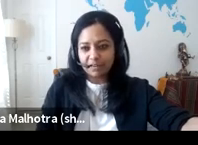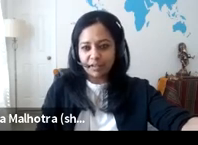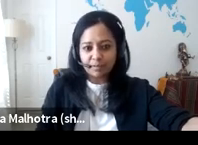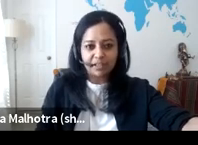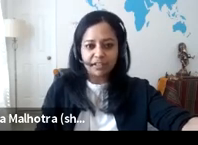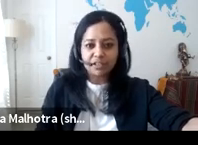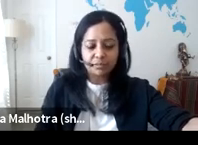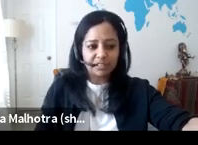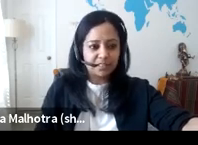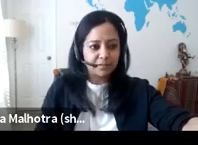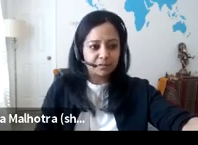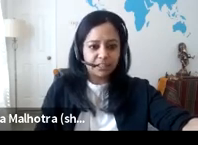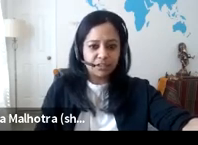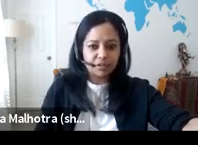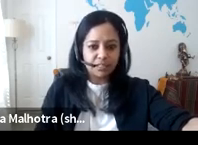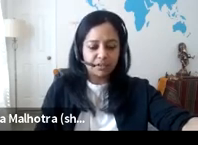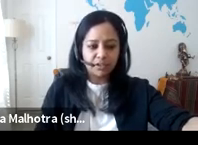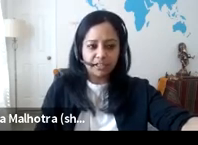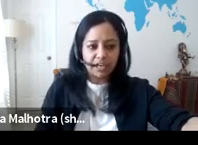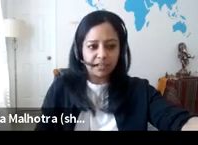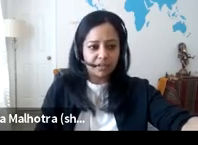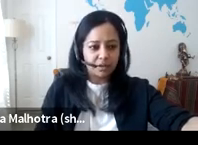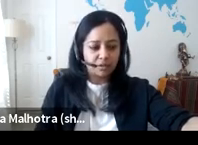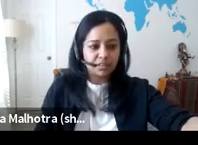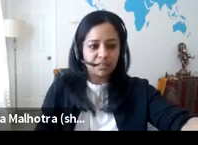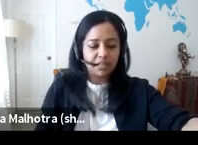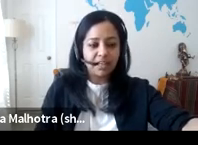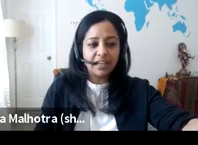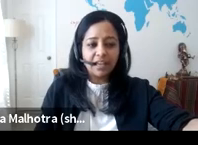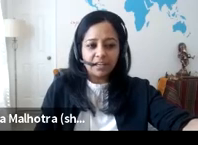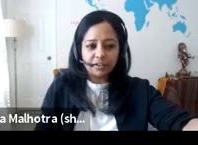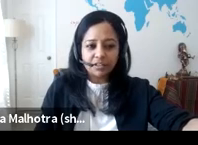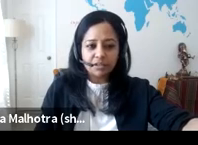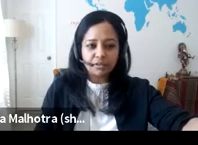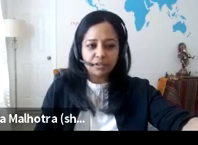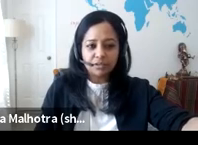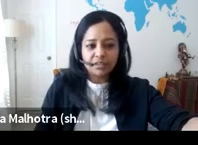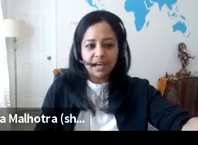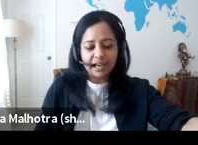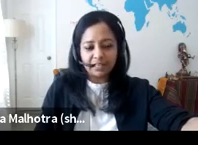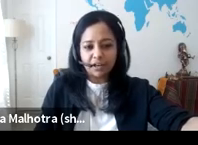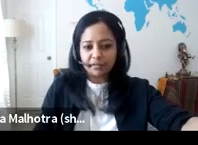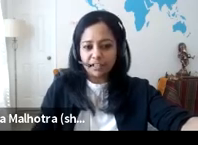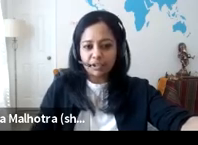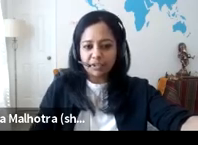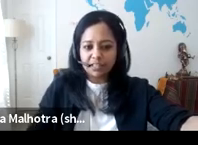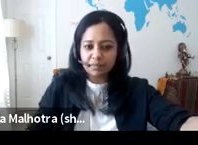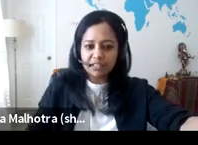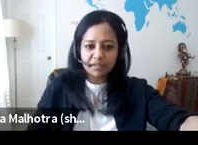those matters. So please feel free to send a direct chat to the host. And also use the hide non-video participants